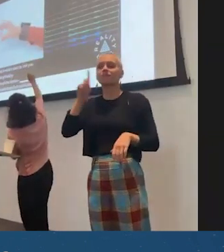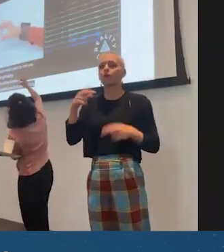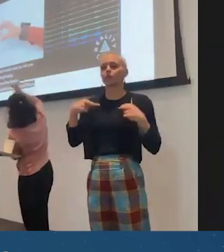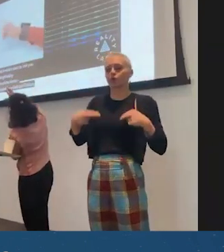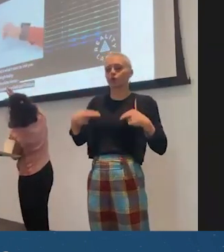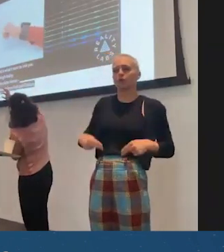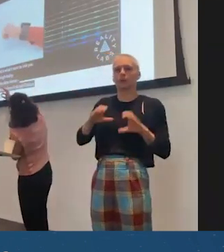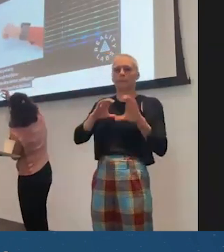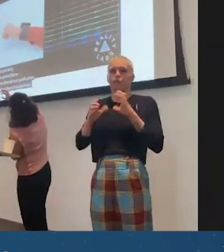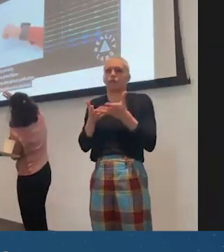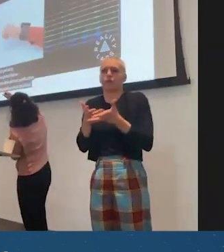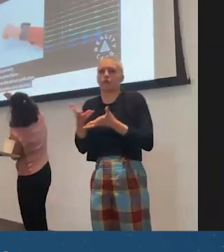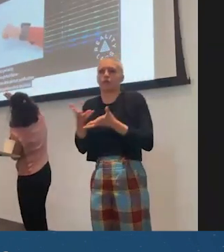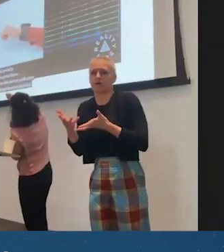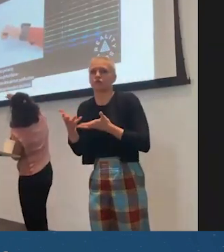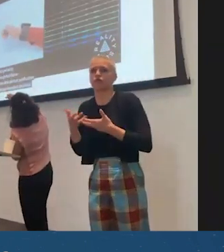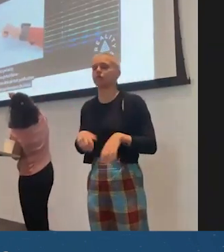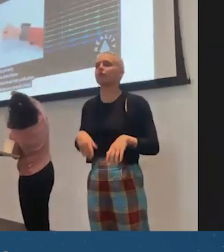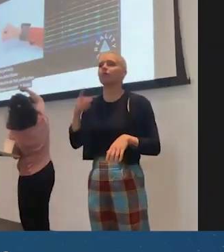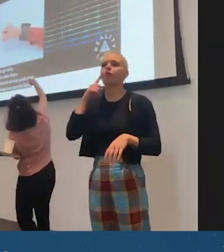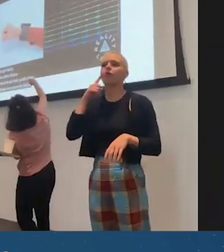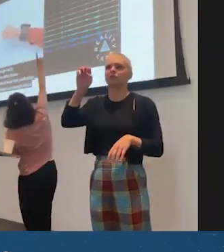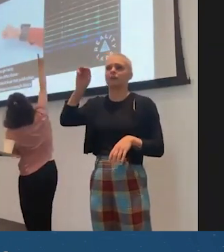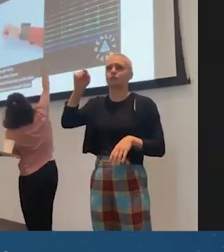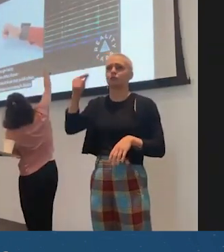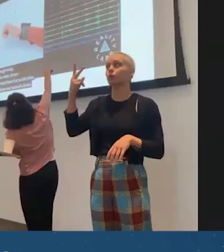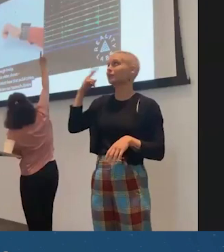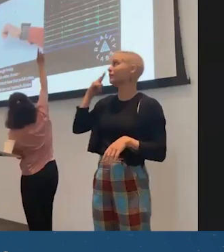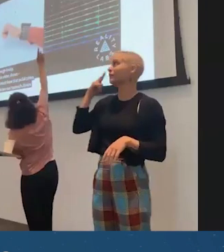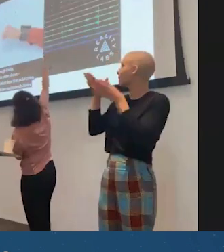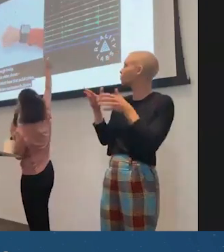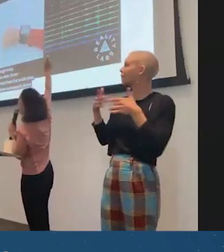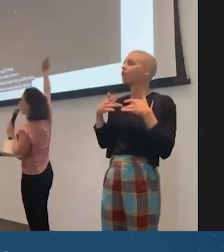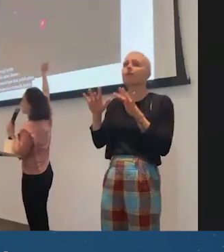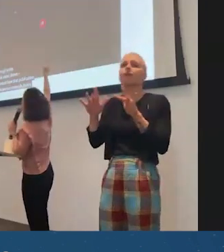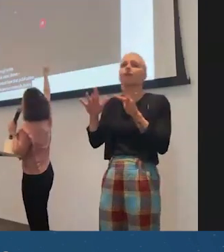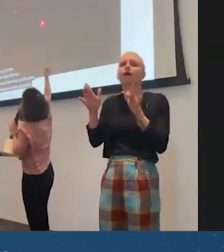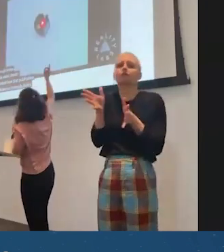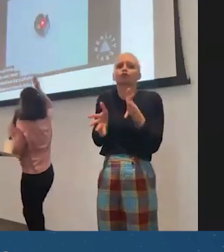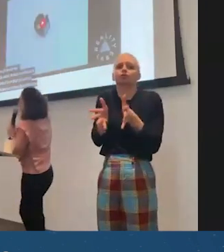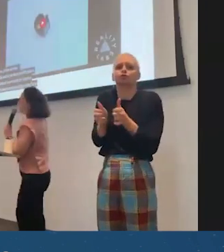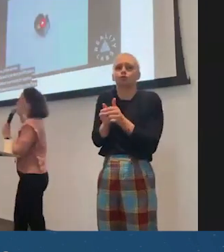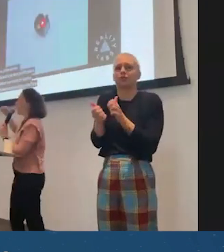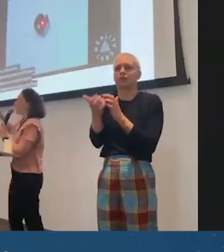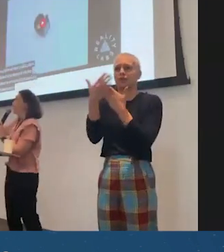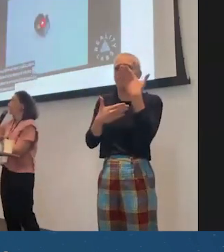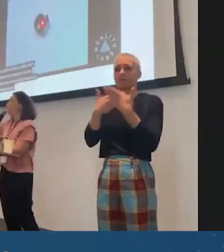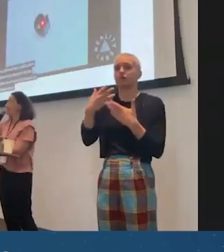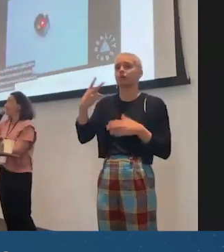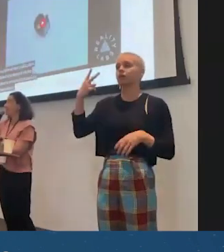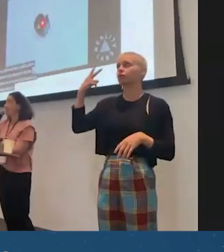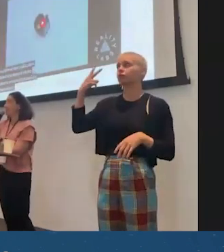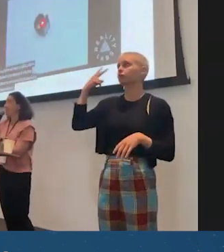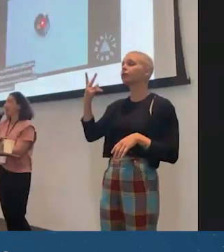So you can see the person's making light gestures with their hands, and these rainbow colors correspond to the sensors.